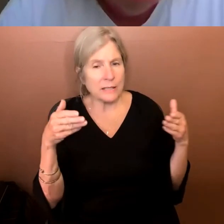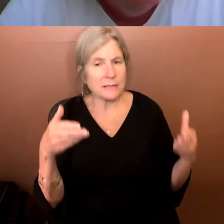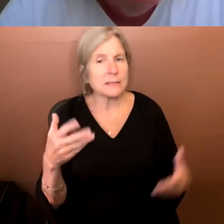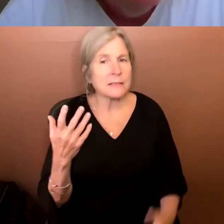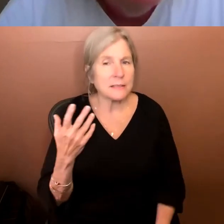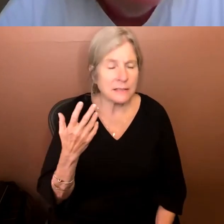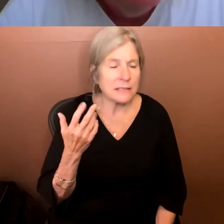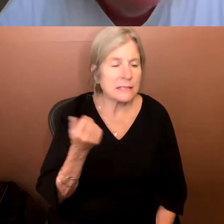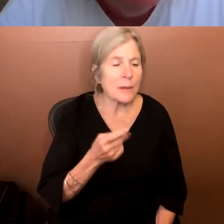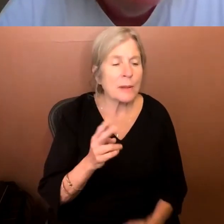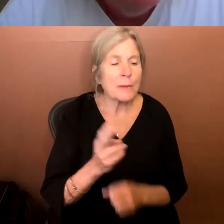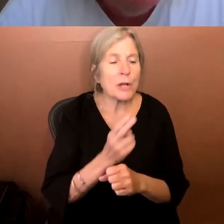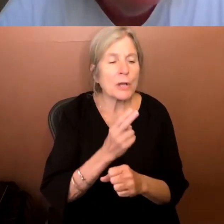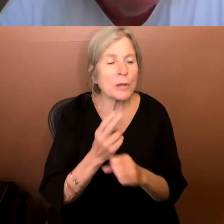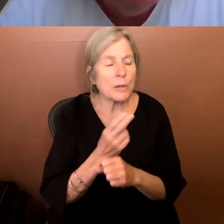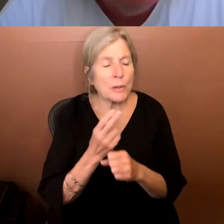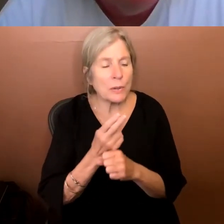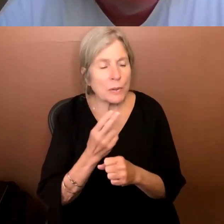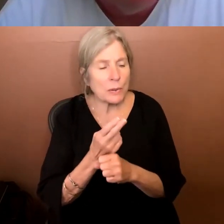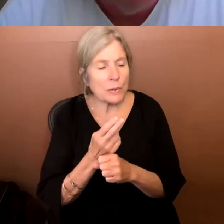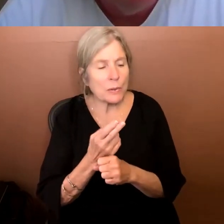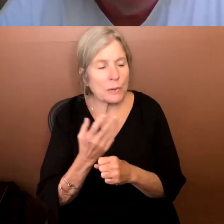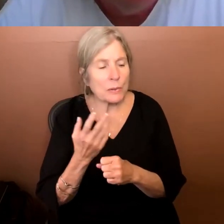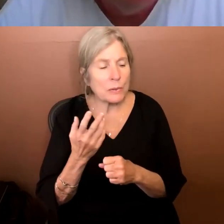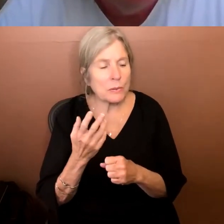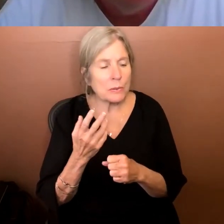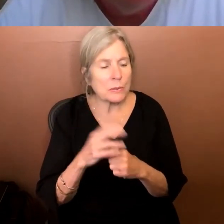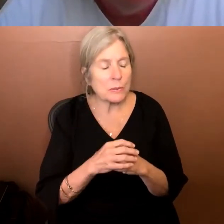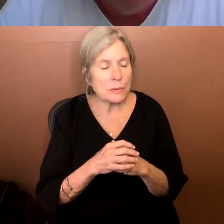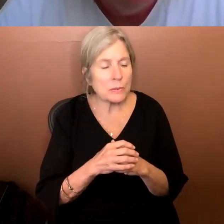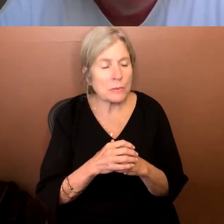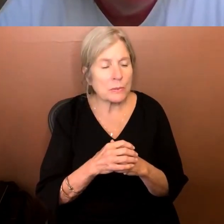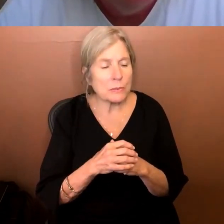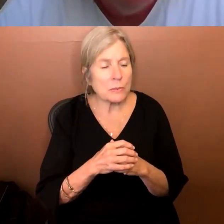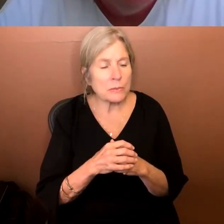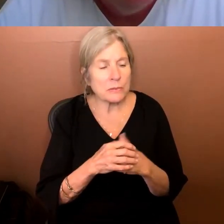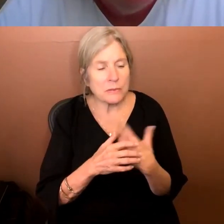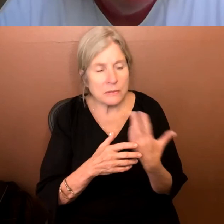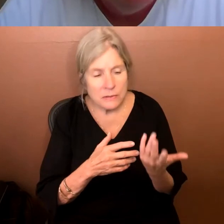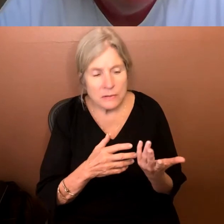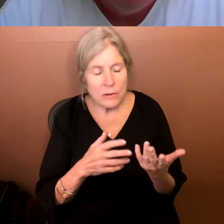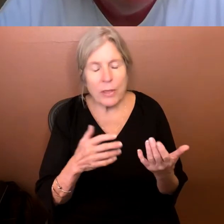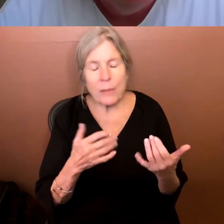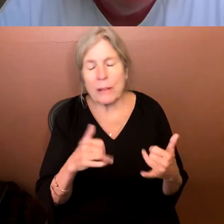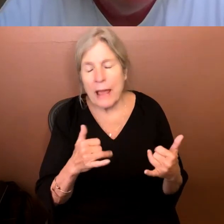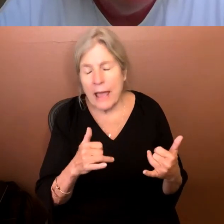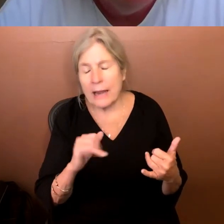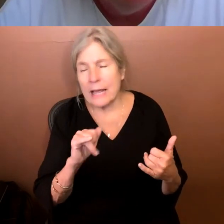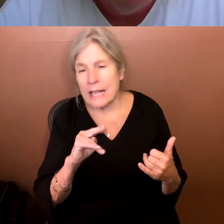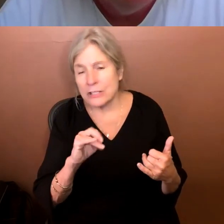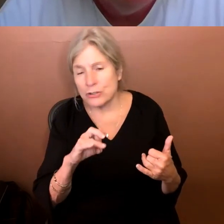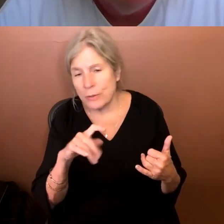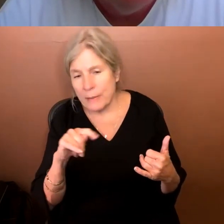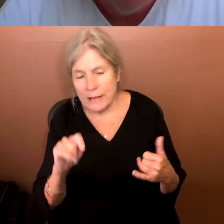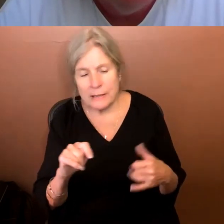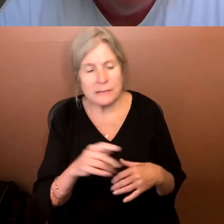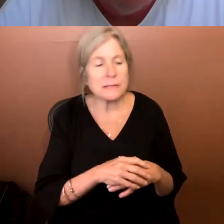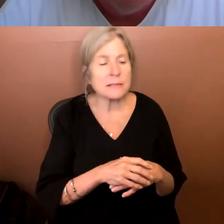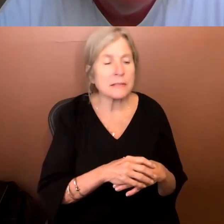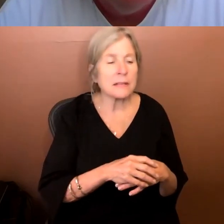people use their back in order to understand to read the score. Some people will play an instrument with only one hand and extend the other hand in